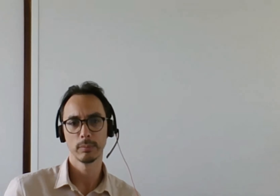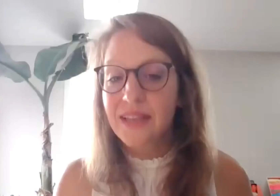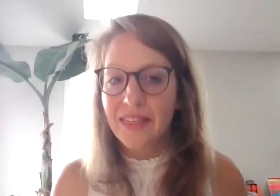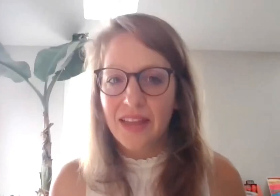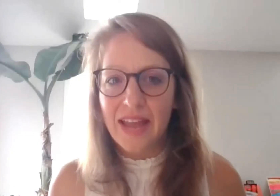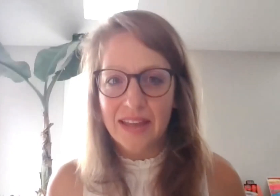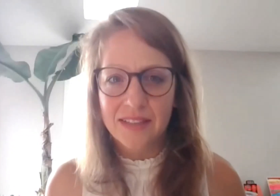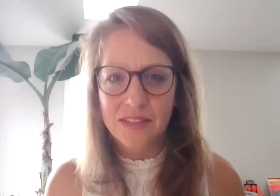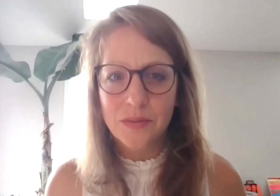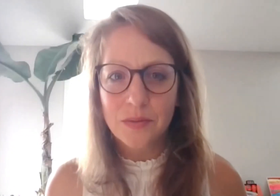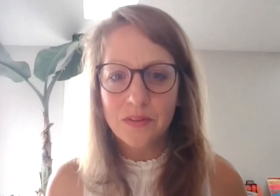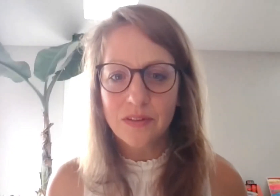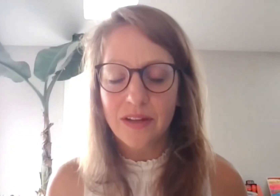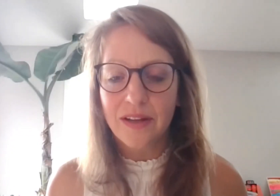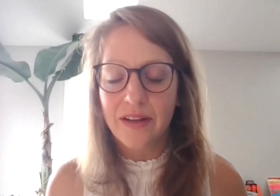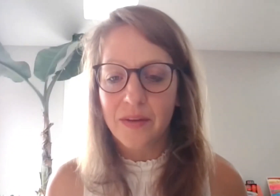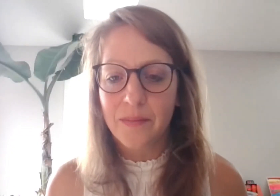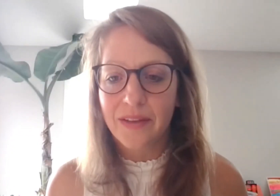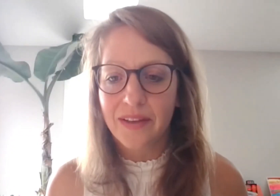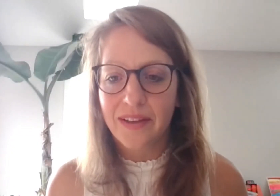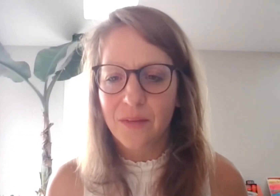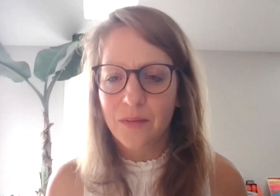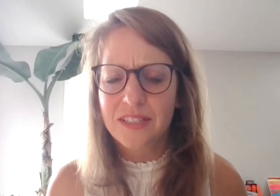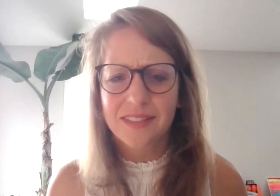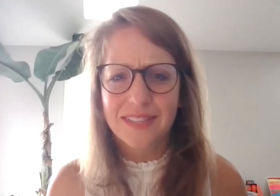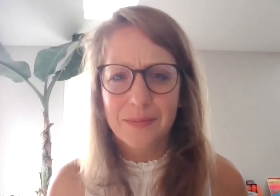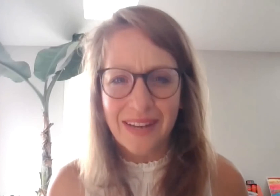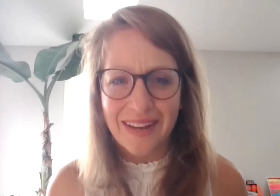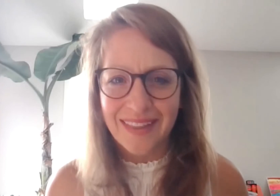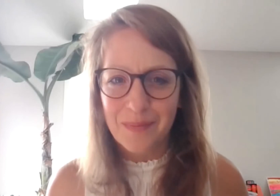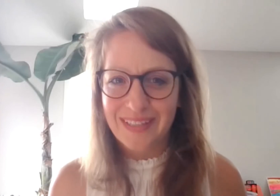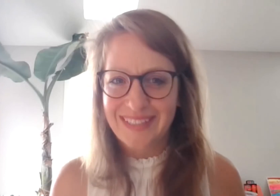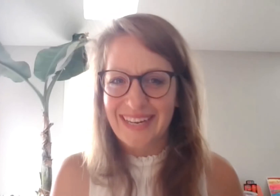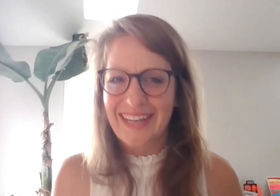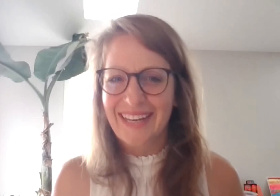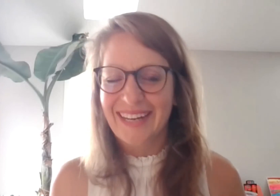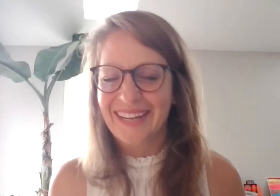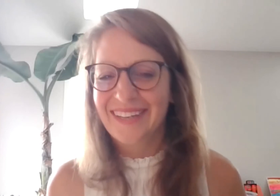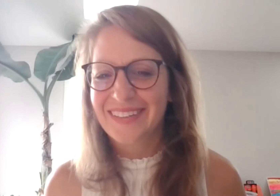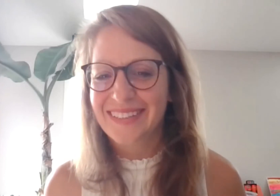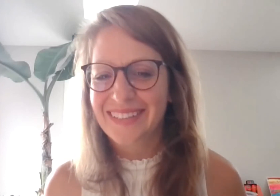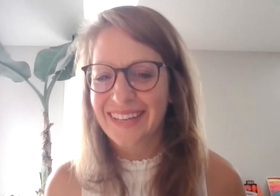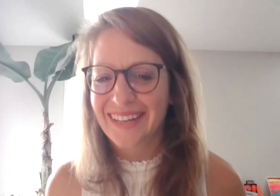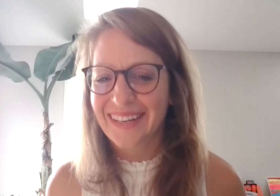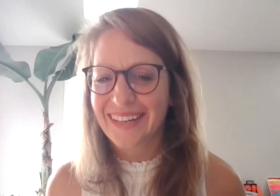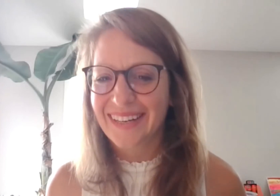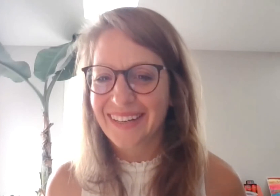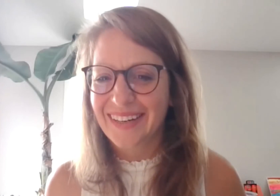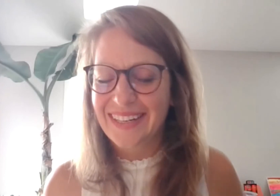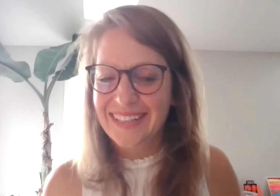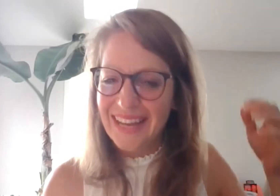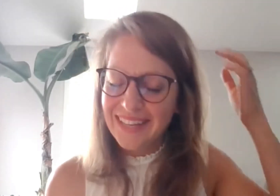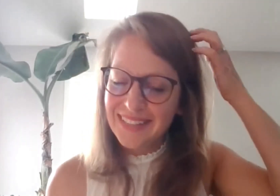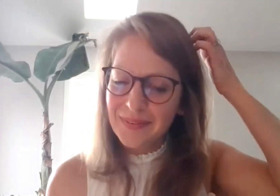Yeah, I will say the Ace tool, which I think Benetech, you guys created that.